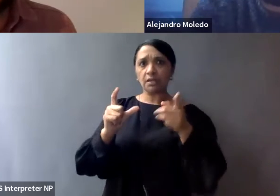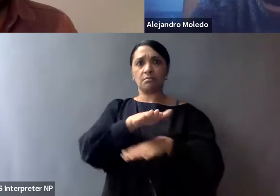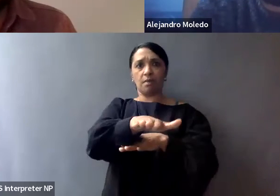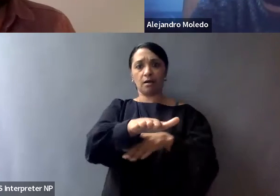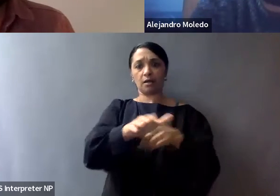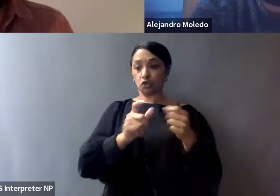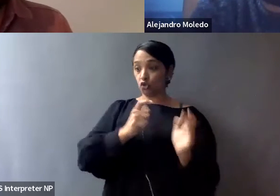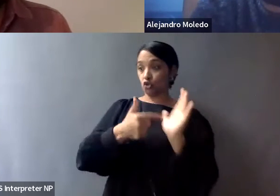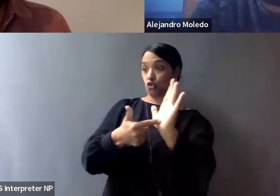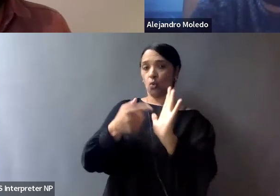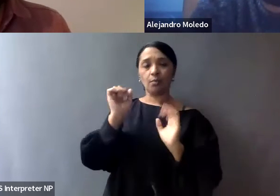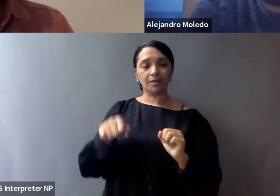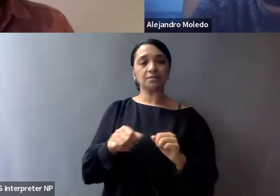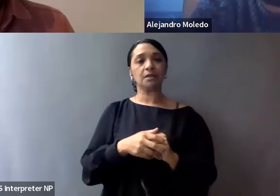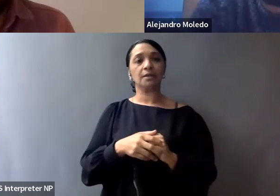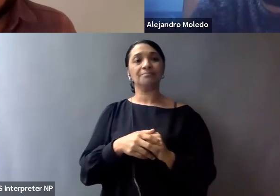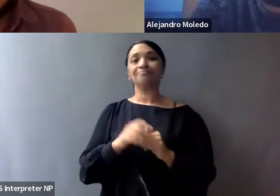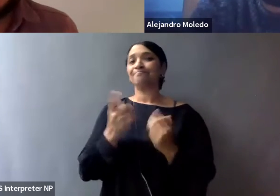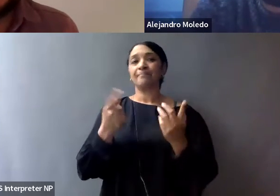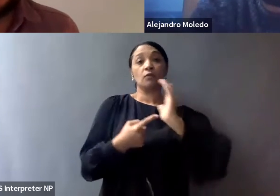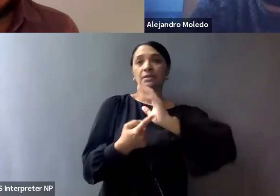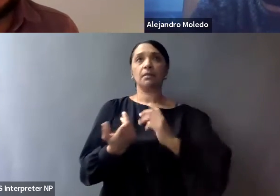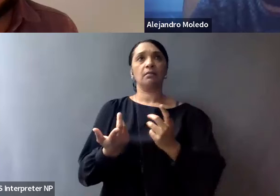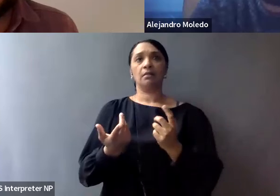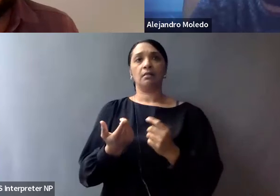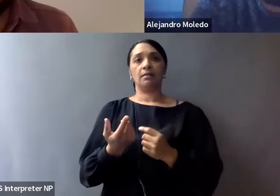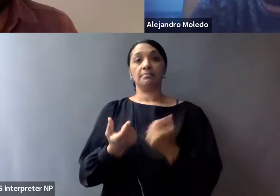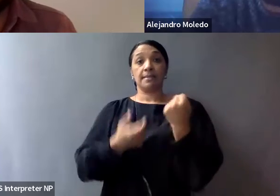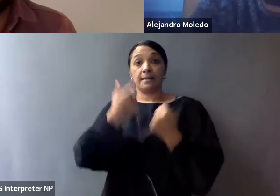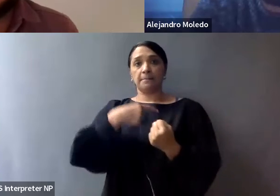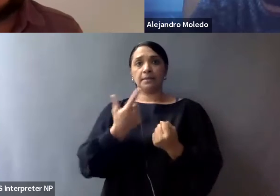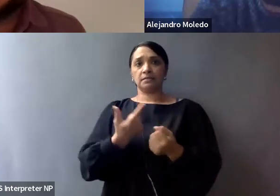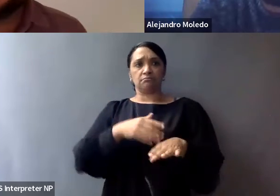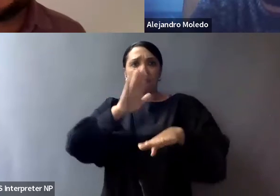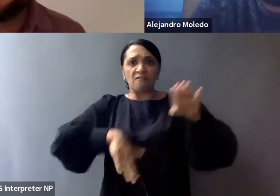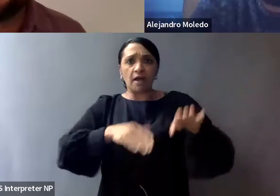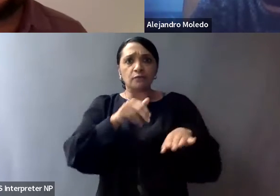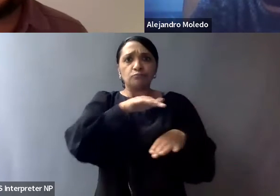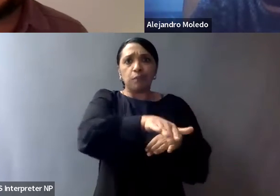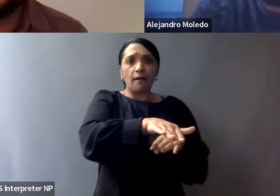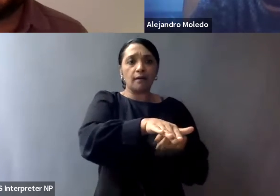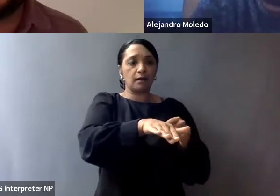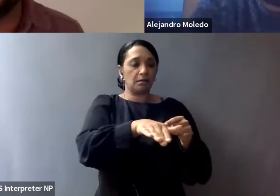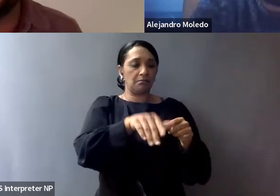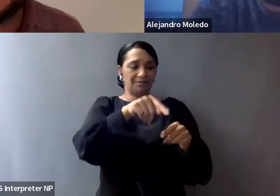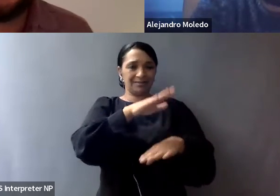And, if they give them a fine by mistake, how can it be fought against?